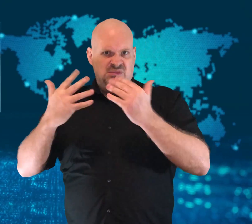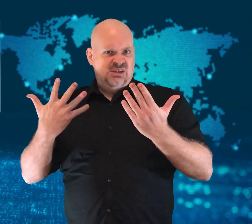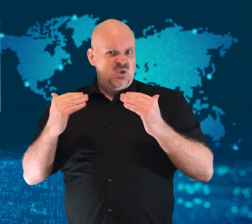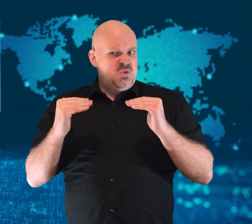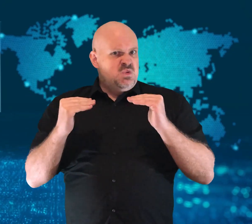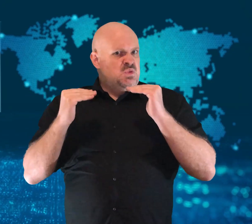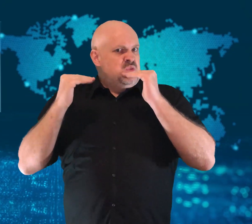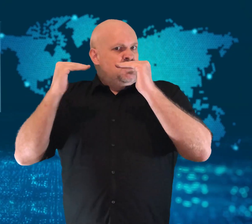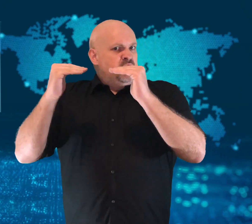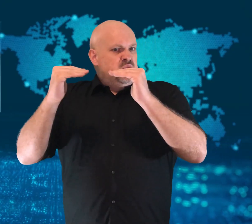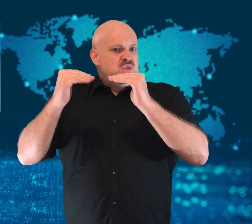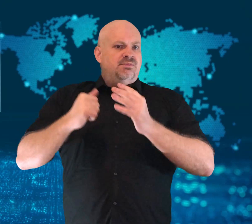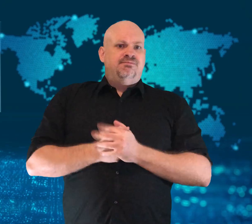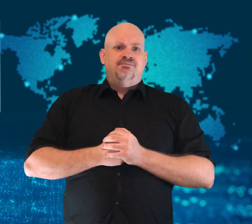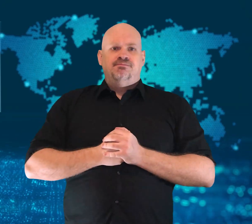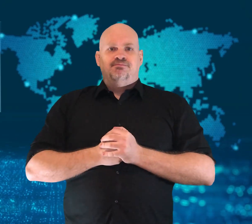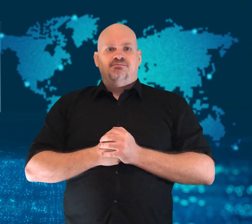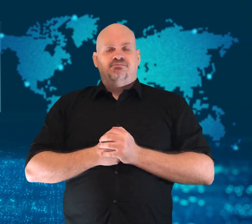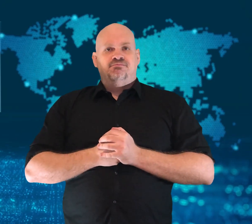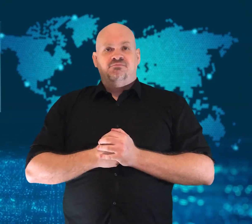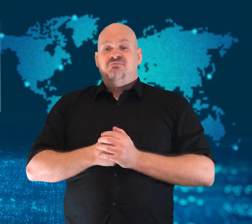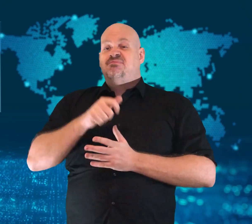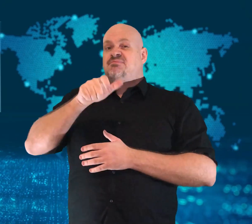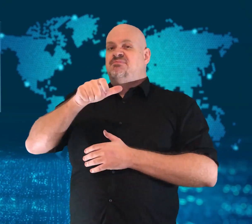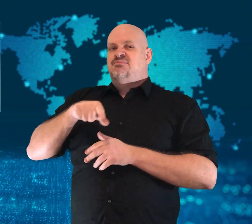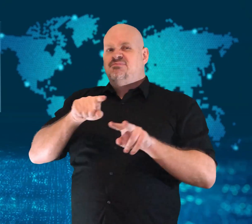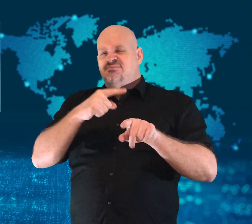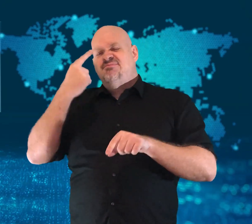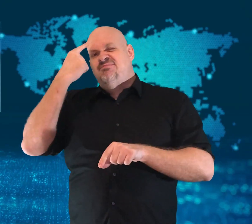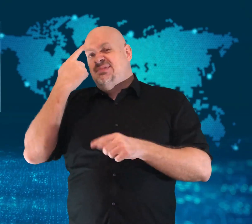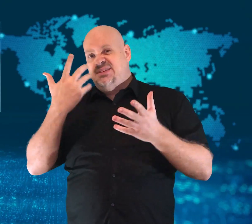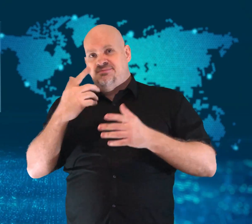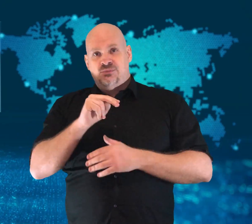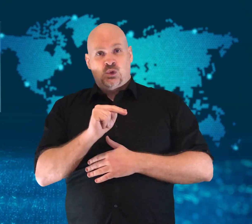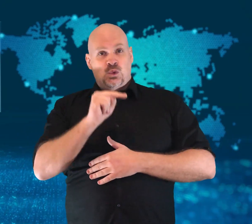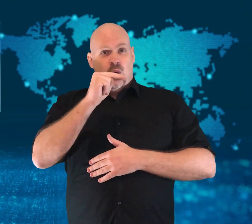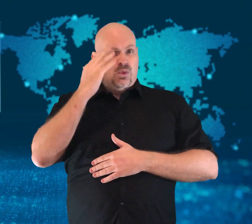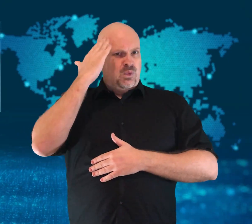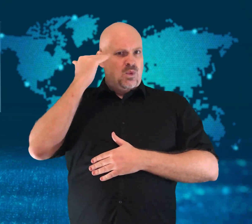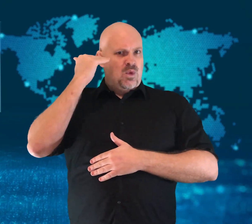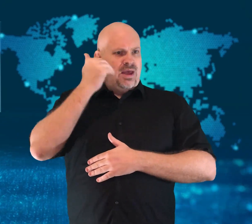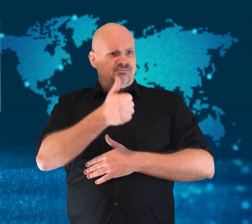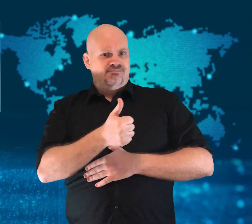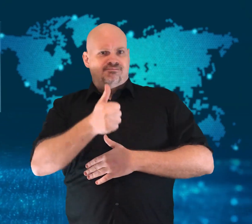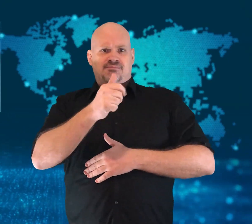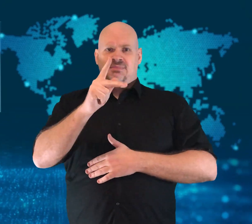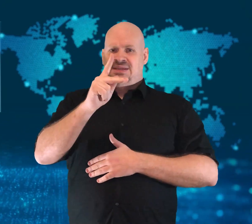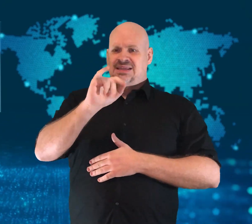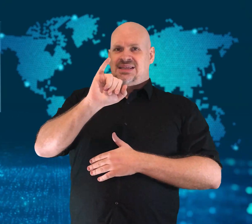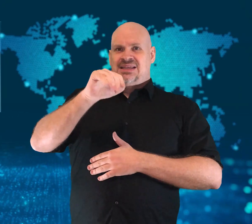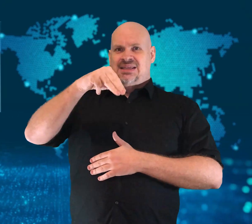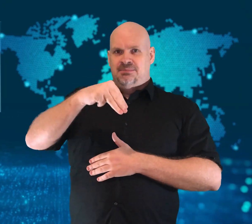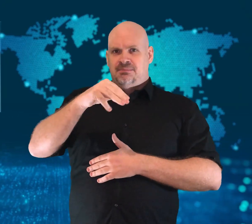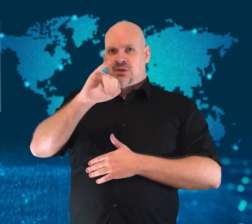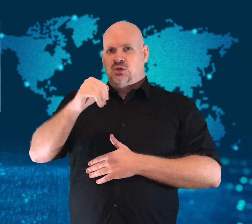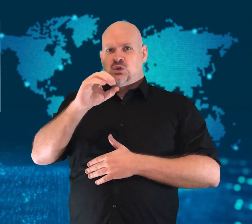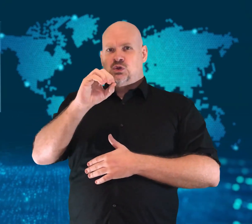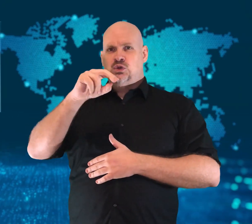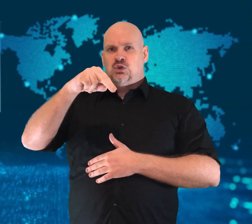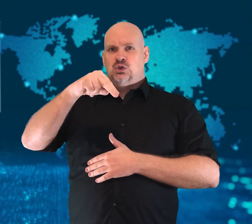Some see the missile launchings as North Korea’s leader Kim Jong